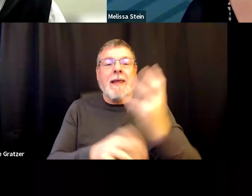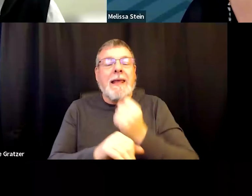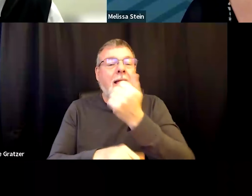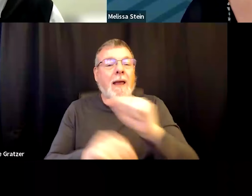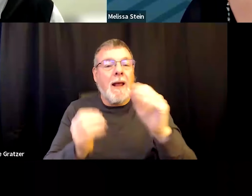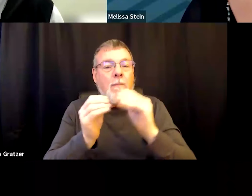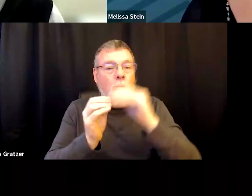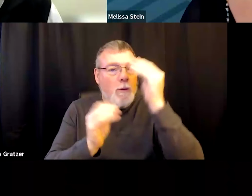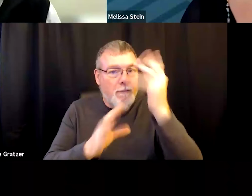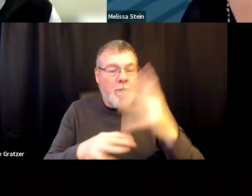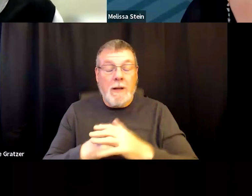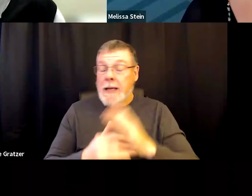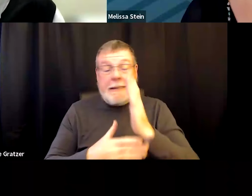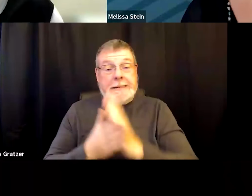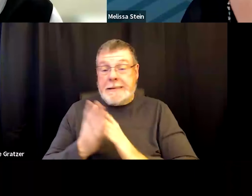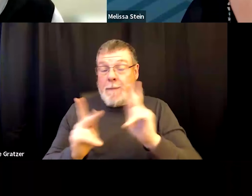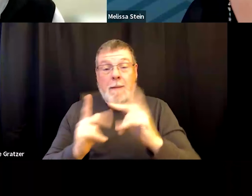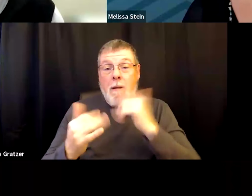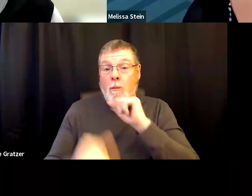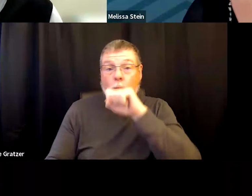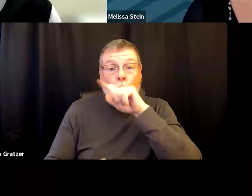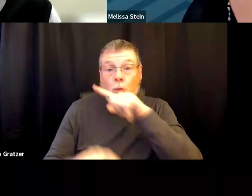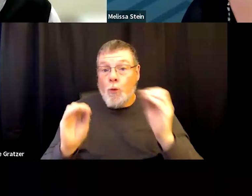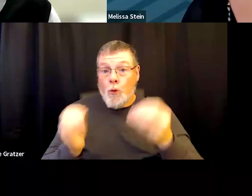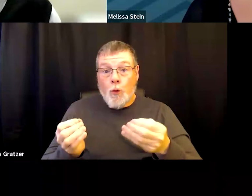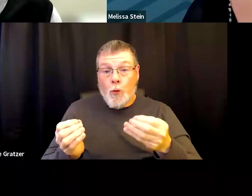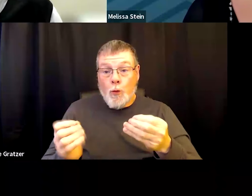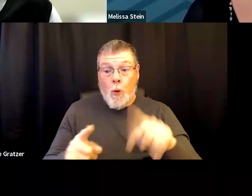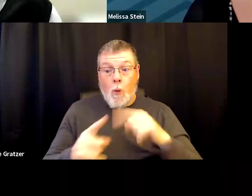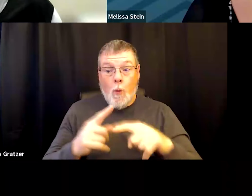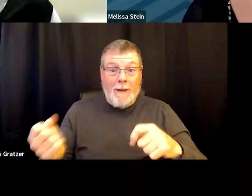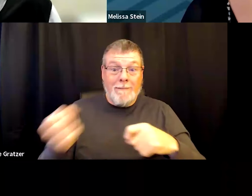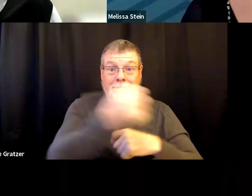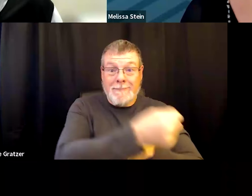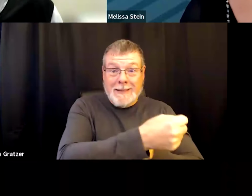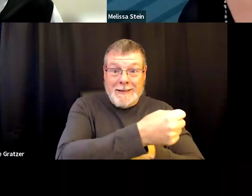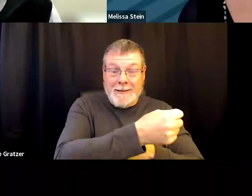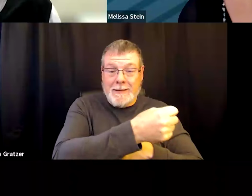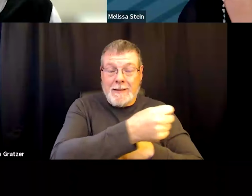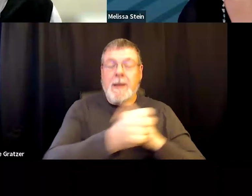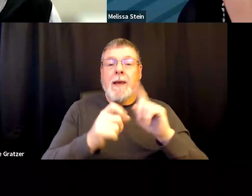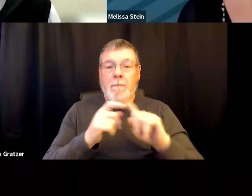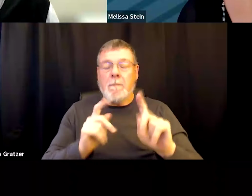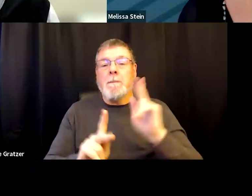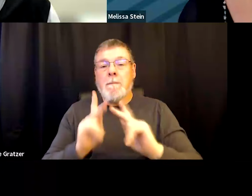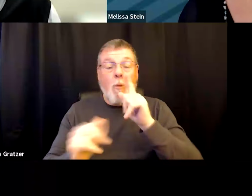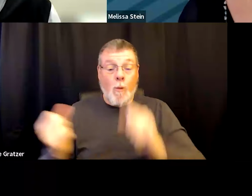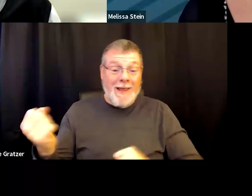from them that they may not have disclosed, right? During the point of reception. A lot of persons who are entering jails or prison